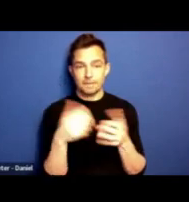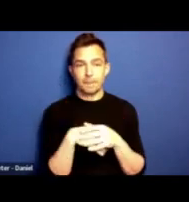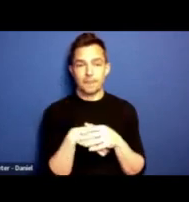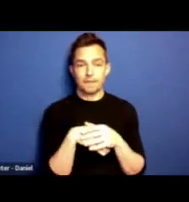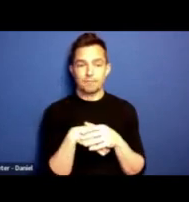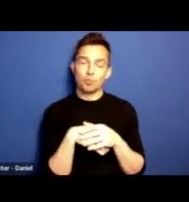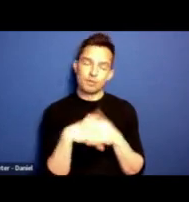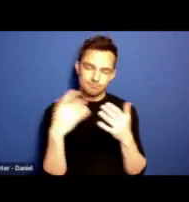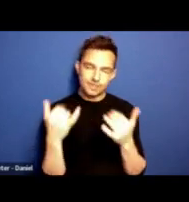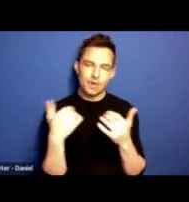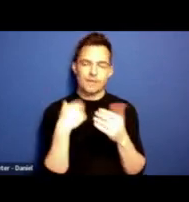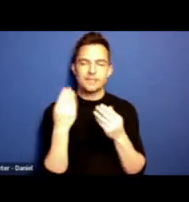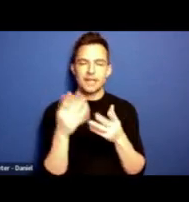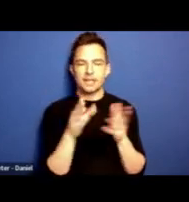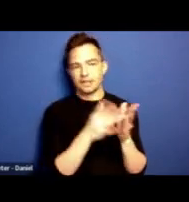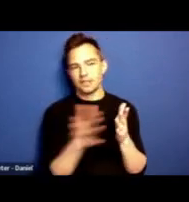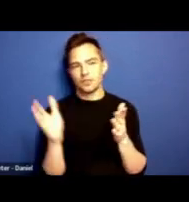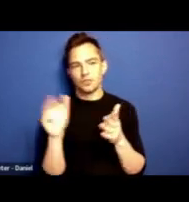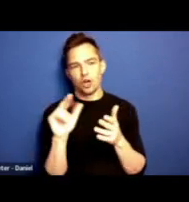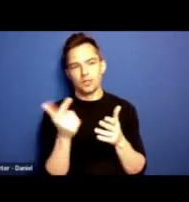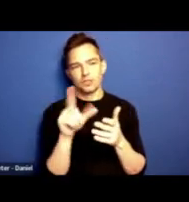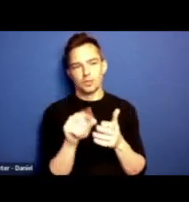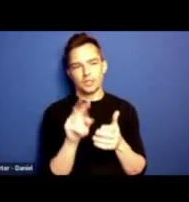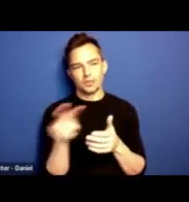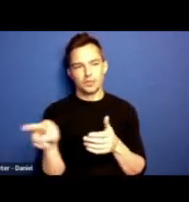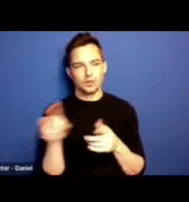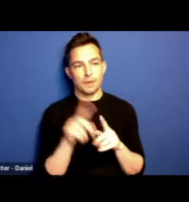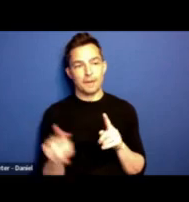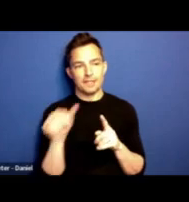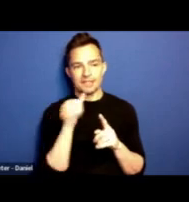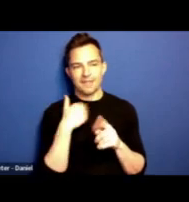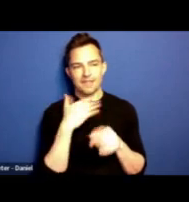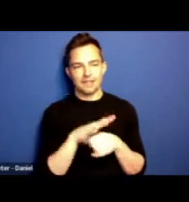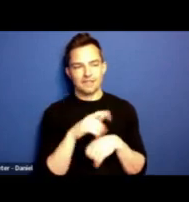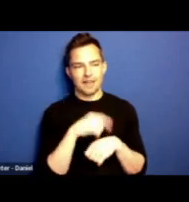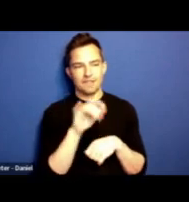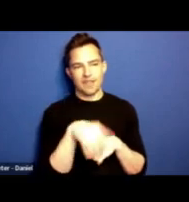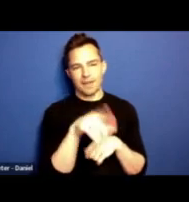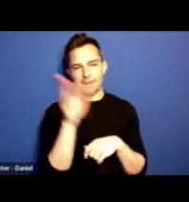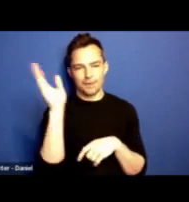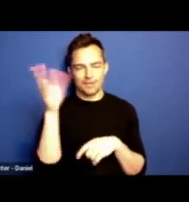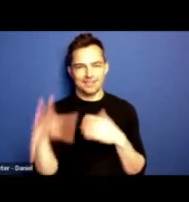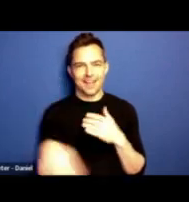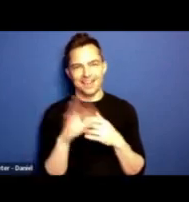now data through August of 2022. But didn't have time for this presentation to add that there